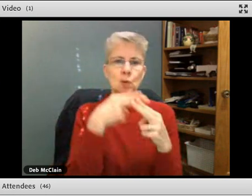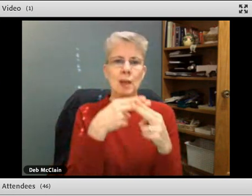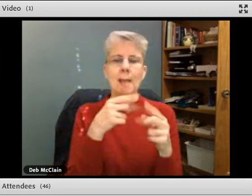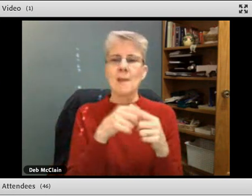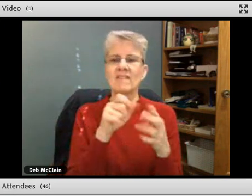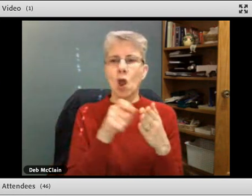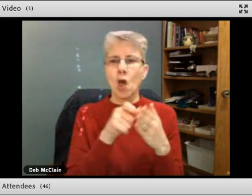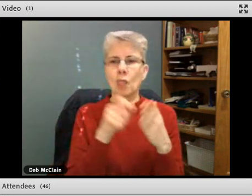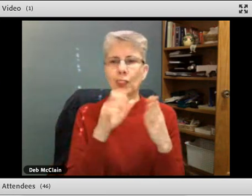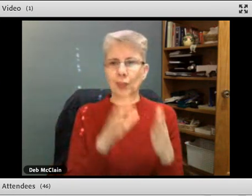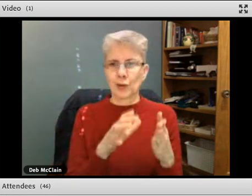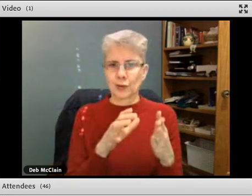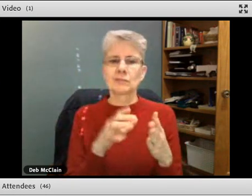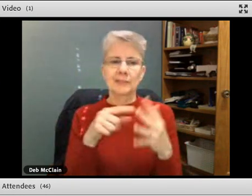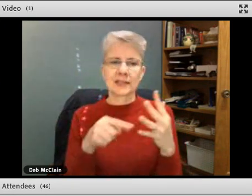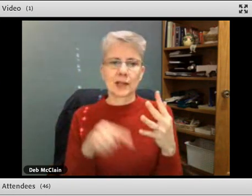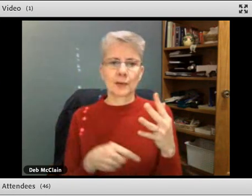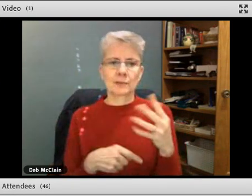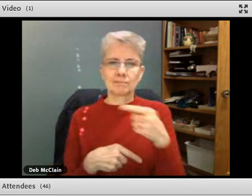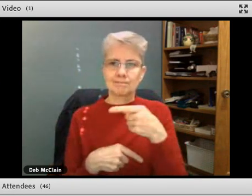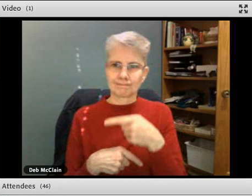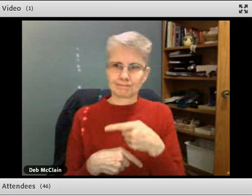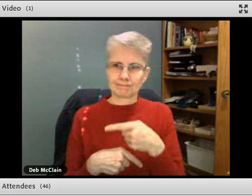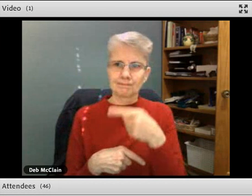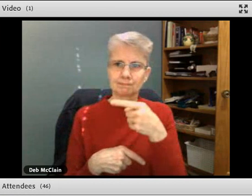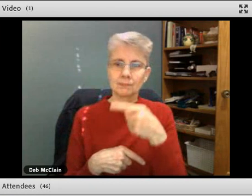And then that same record displayed in the WorldCat,